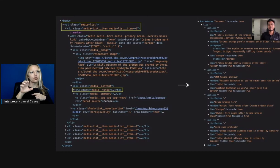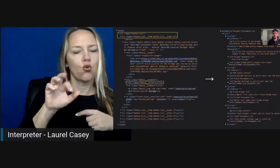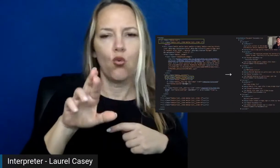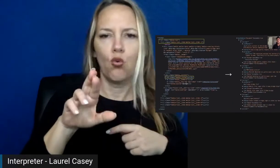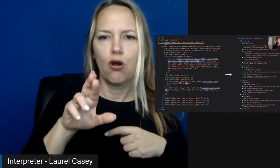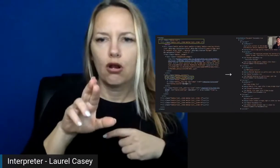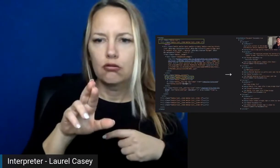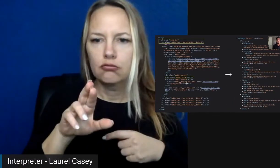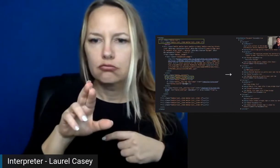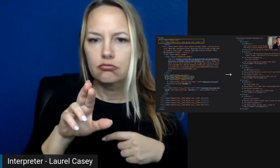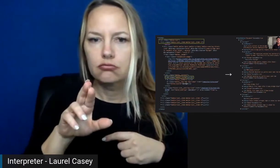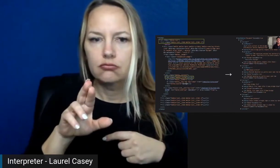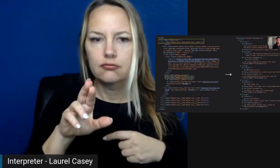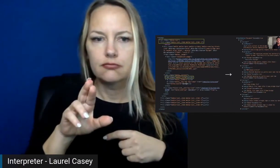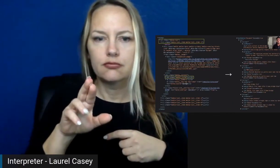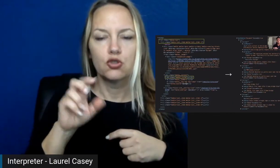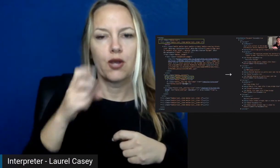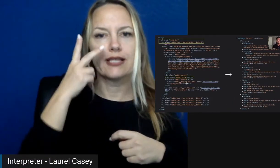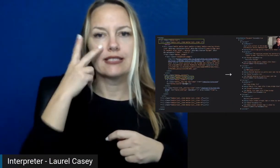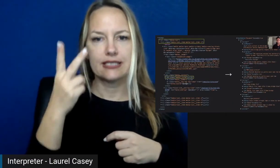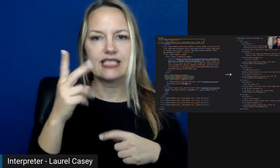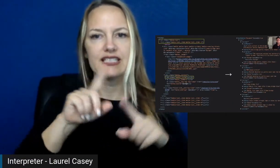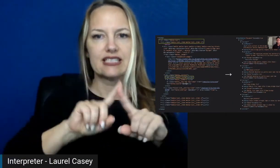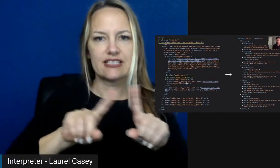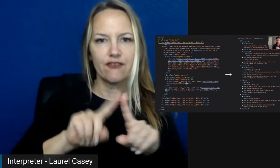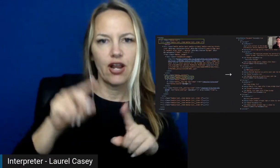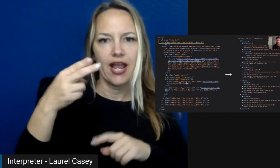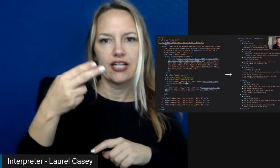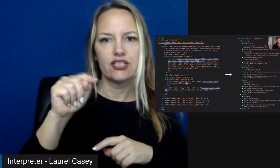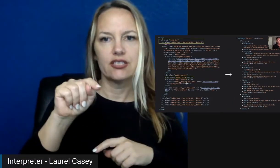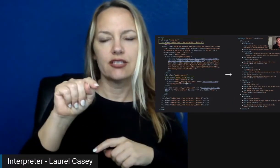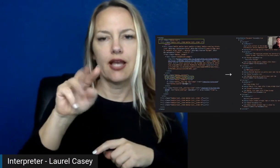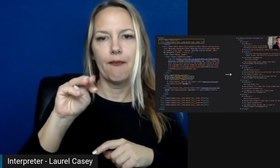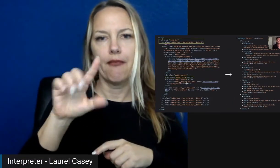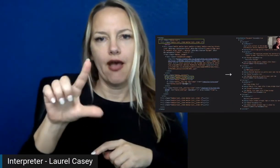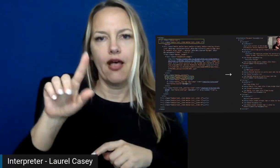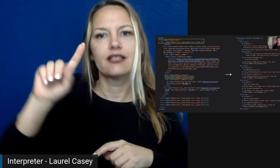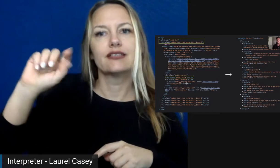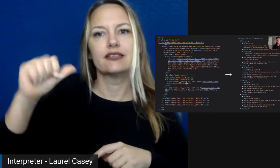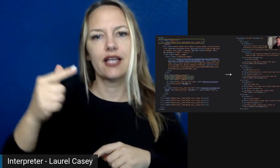and see different HTML tags and try to make the best guess